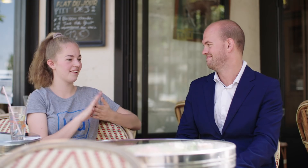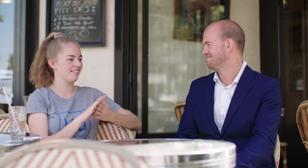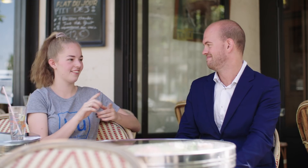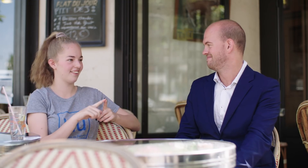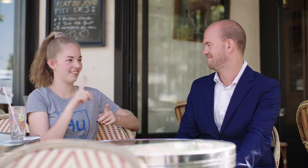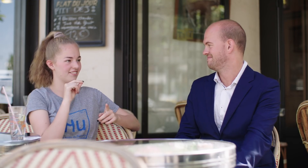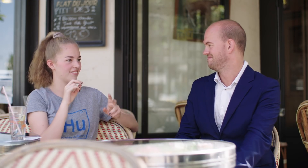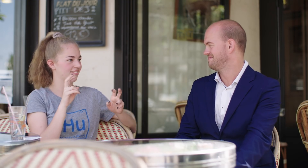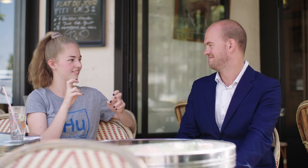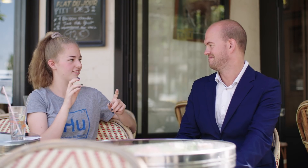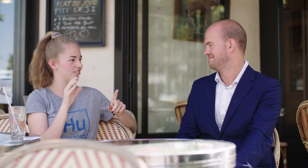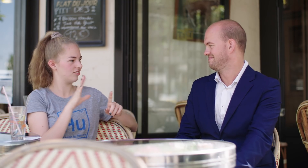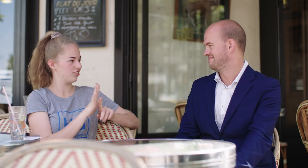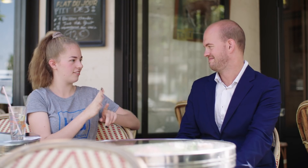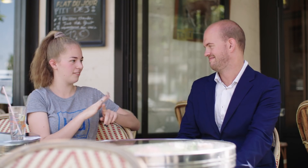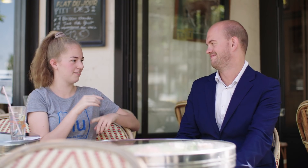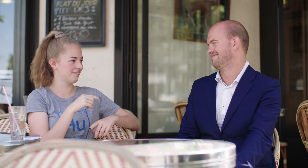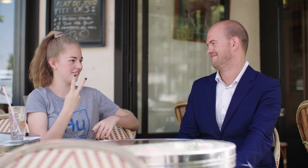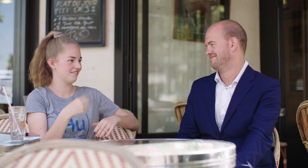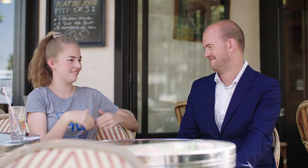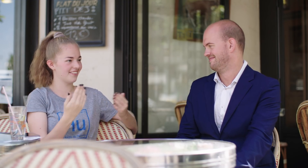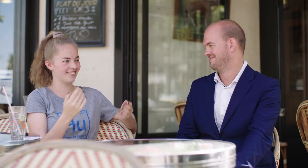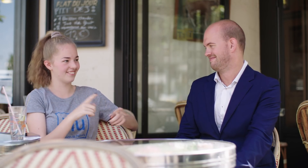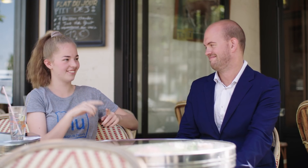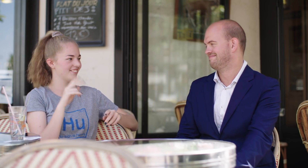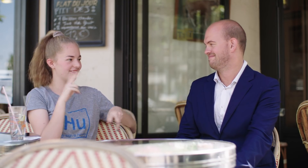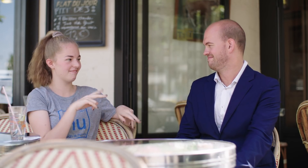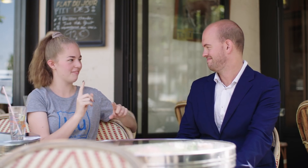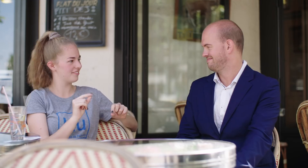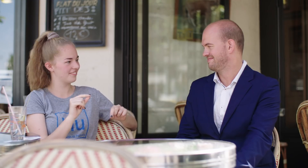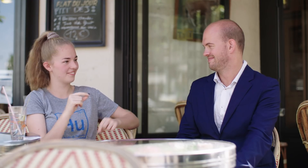So, would you be happy for me to maybe shadow you this week to see what you do?